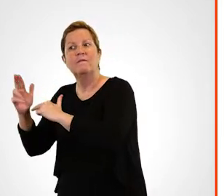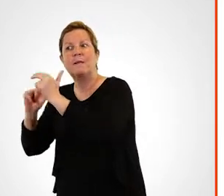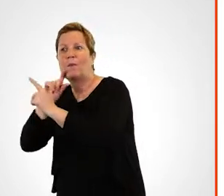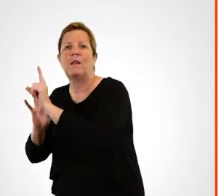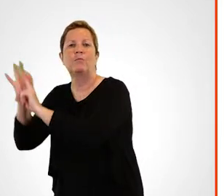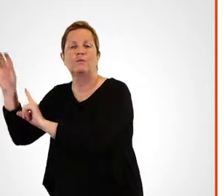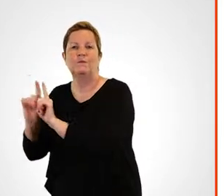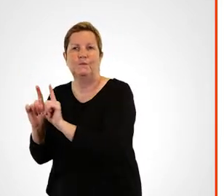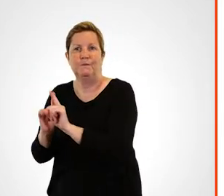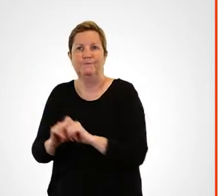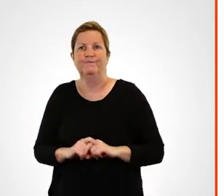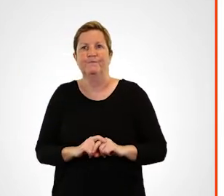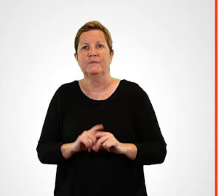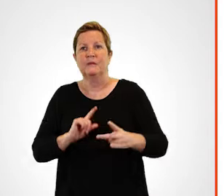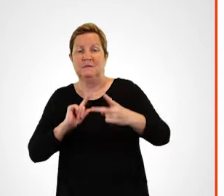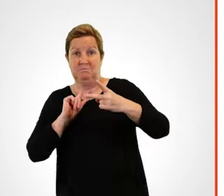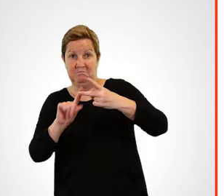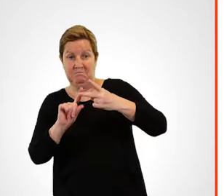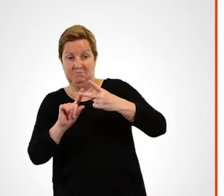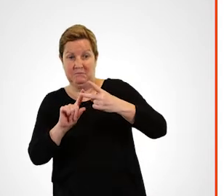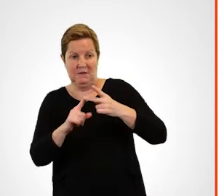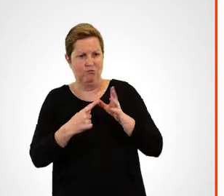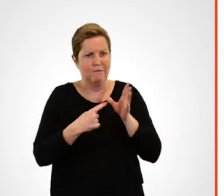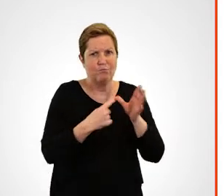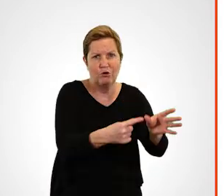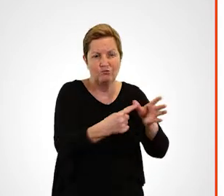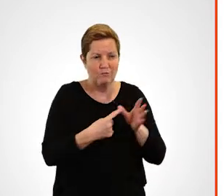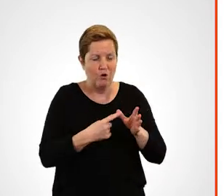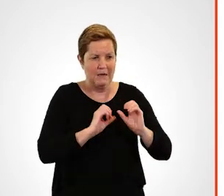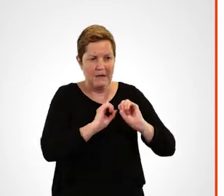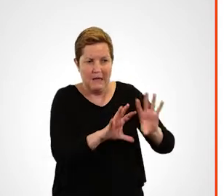Responsive social and communicative interactions